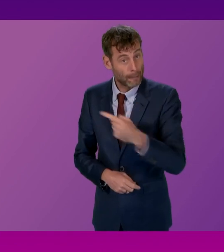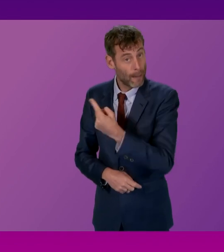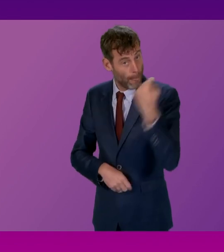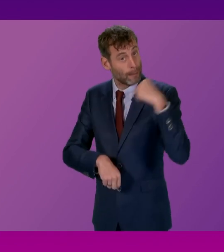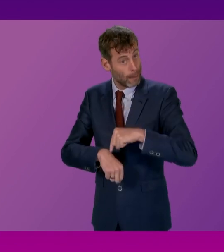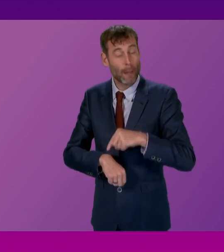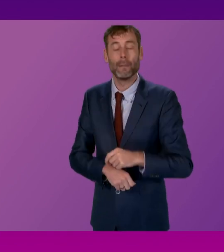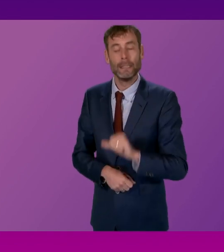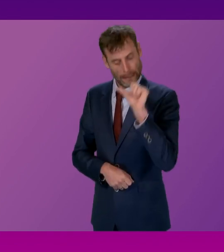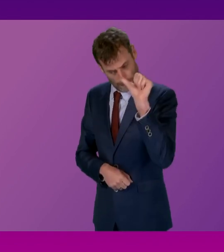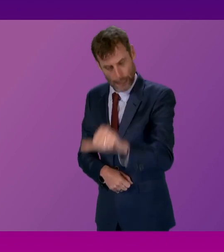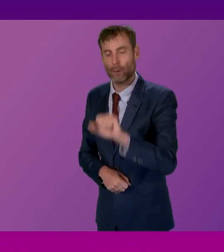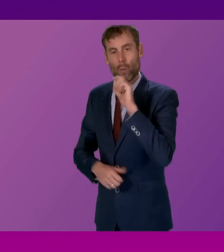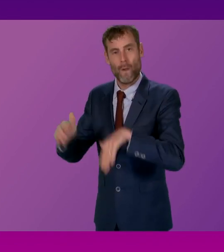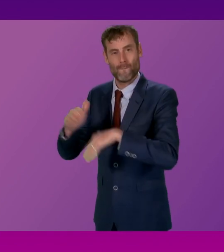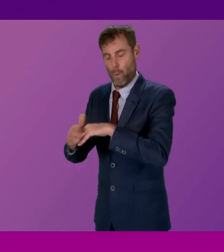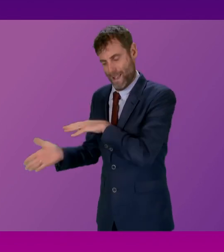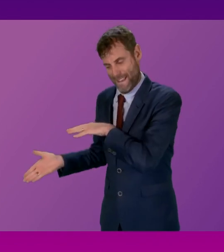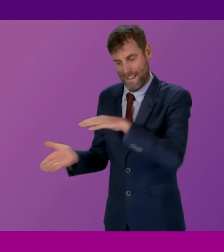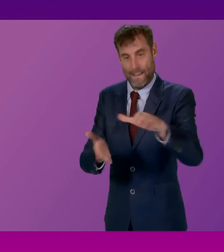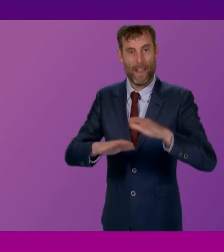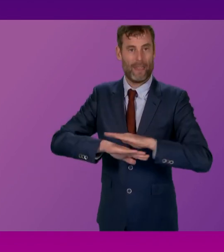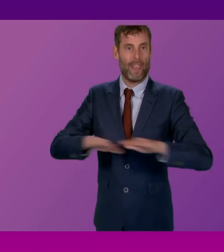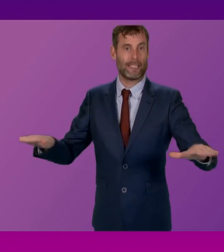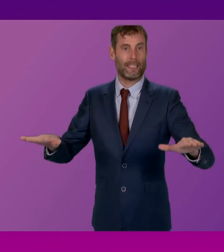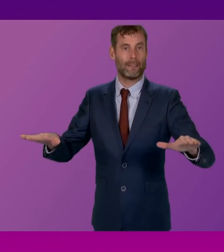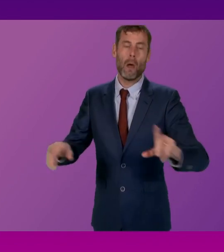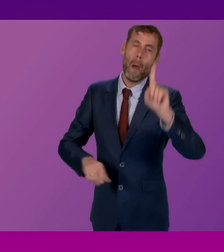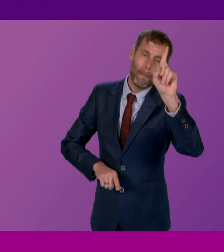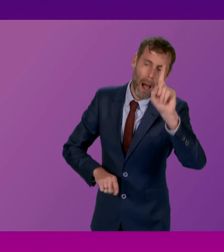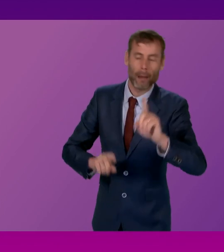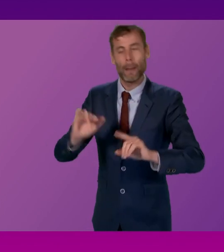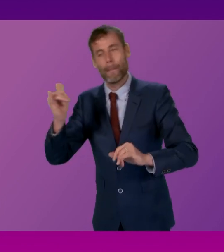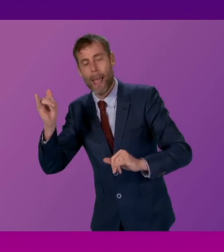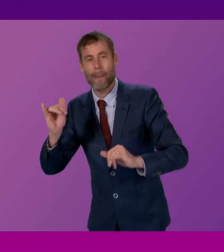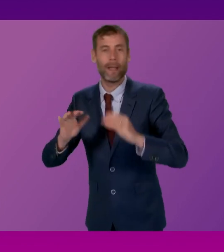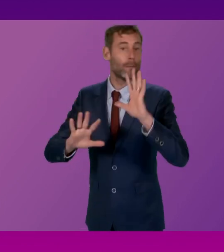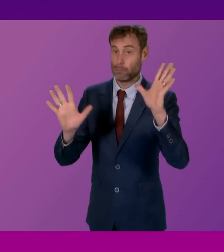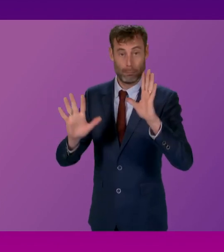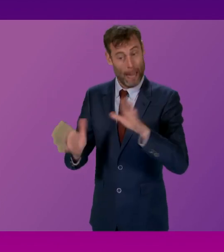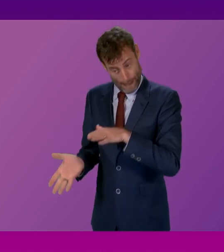There was no equivocation and there were no caveats or grey areas, but we now know that